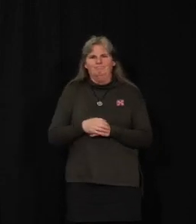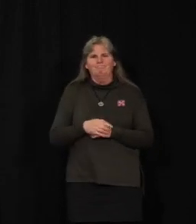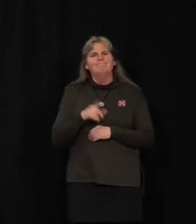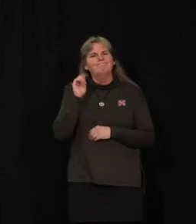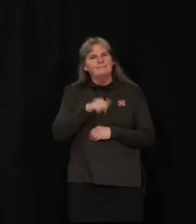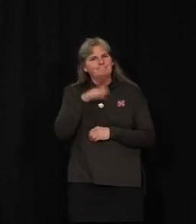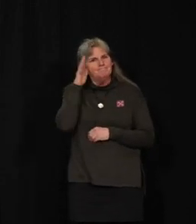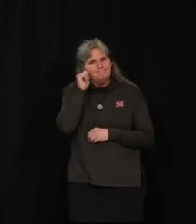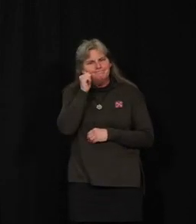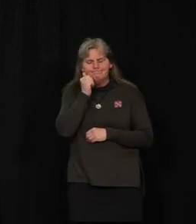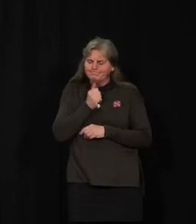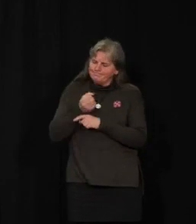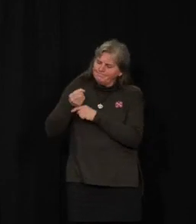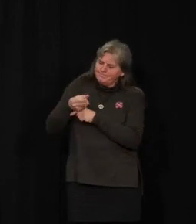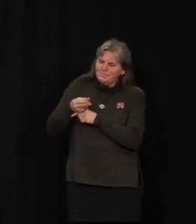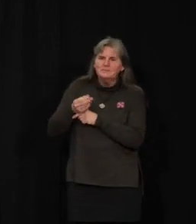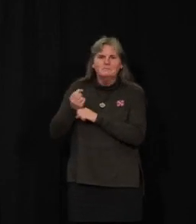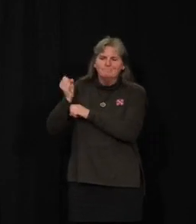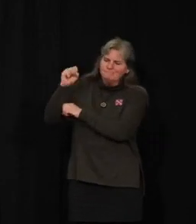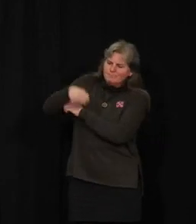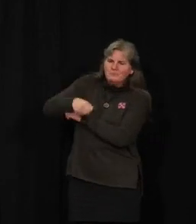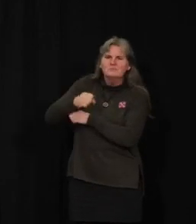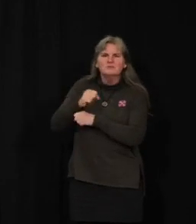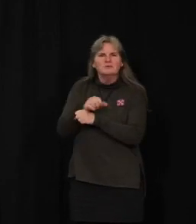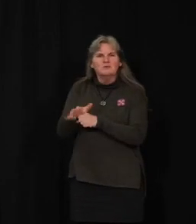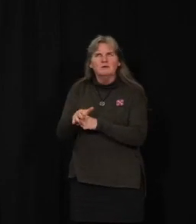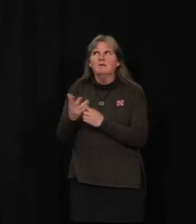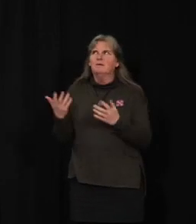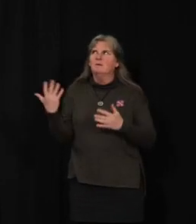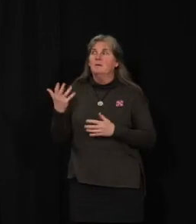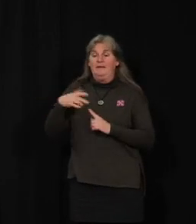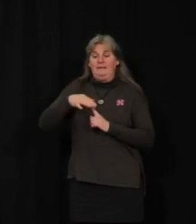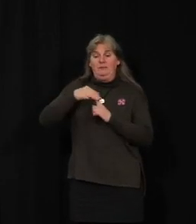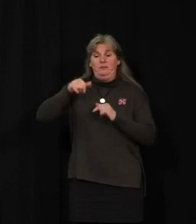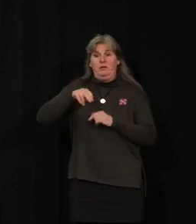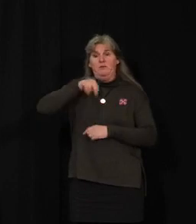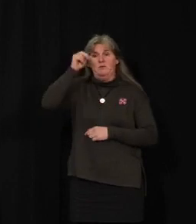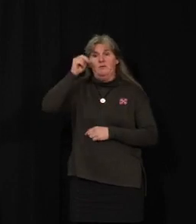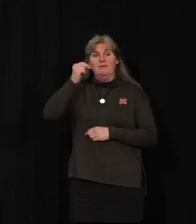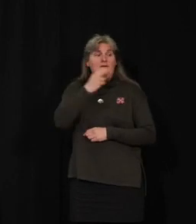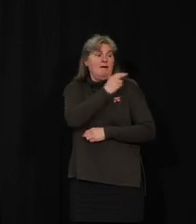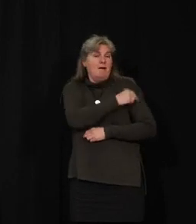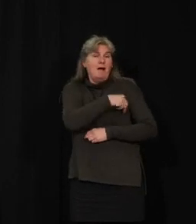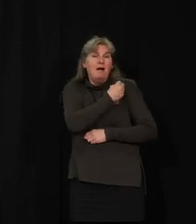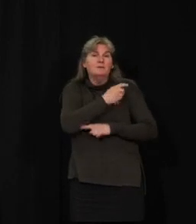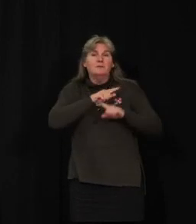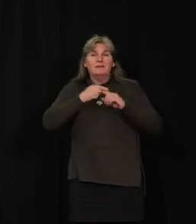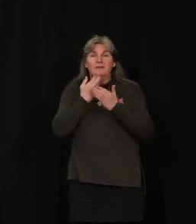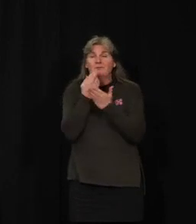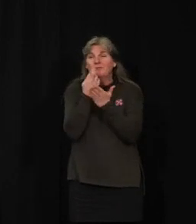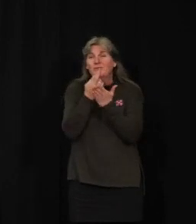Especially in the north, where hospitals and other resources ae are far more limited.